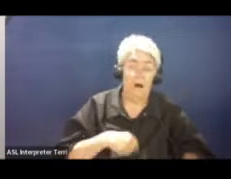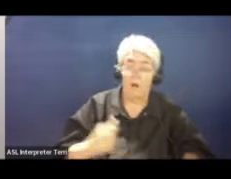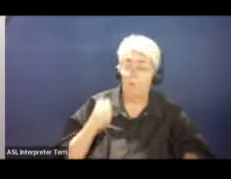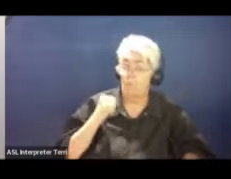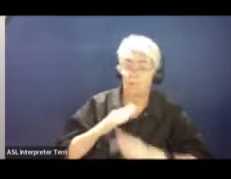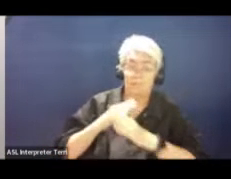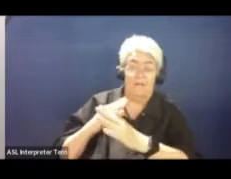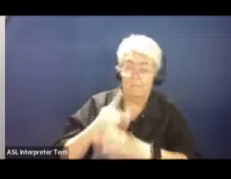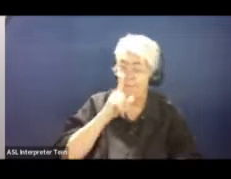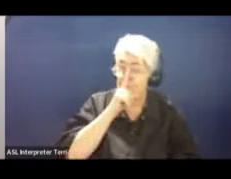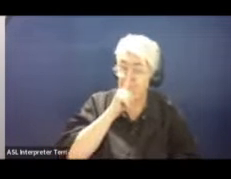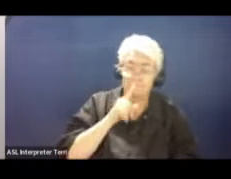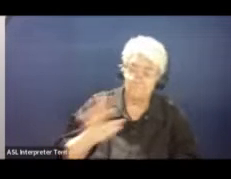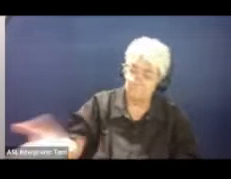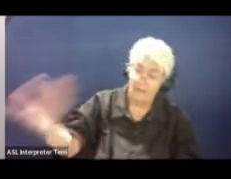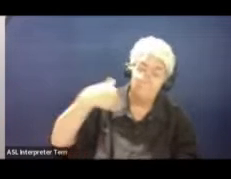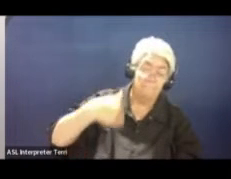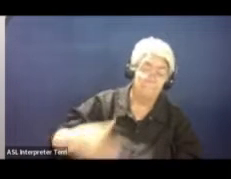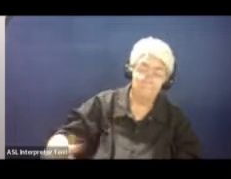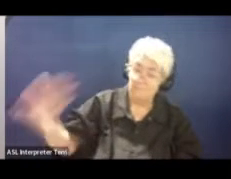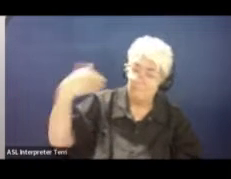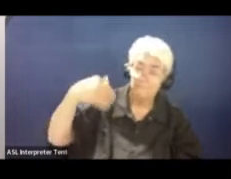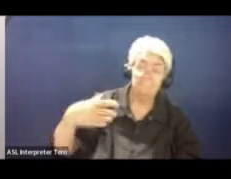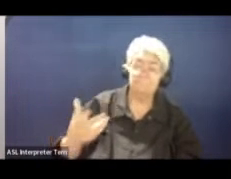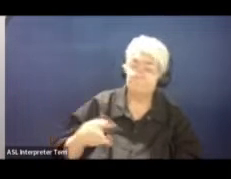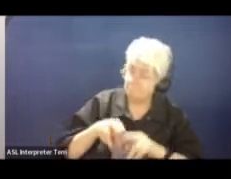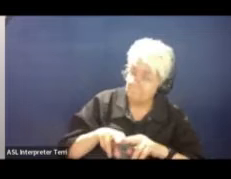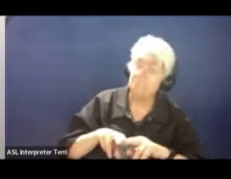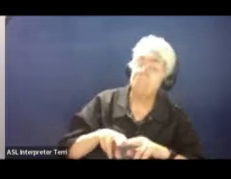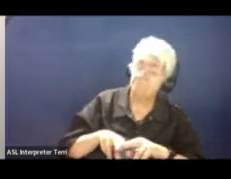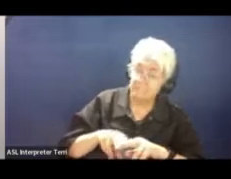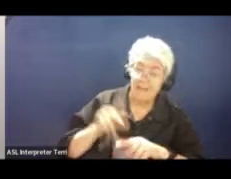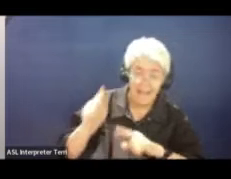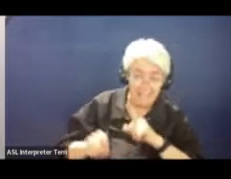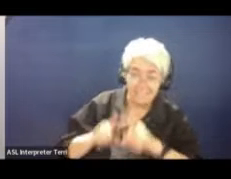tell me their narrative. I will ask confirming details if I